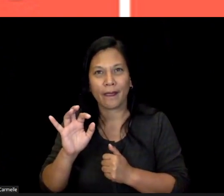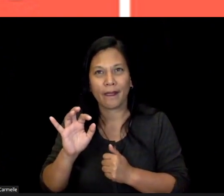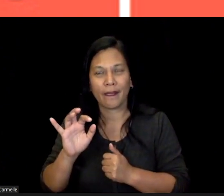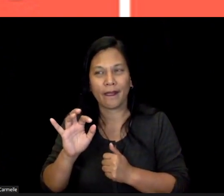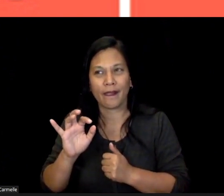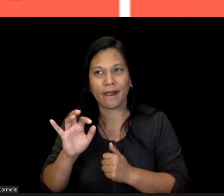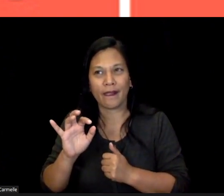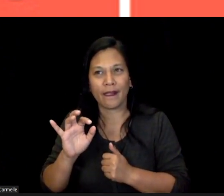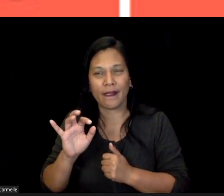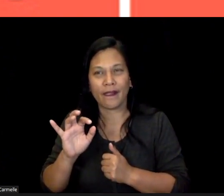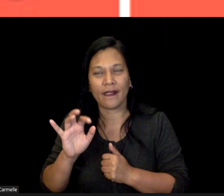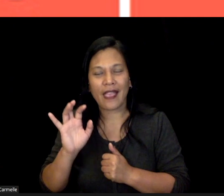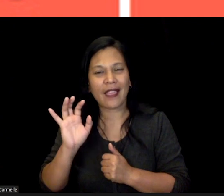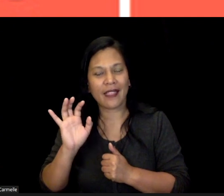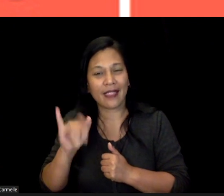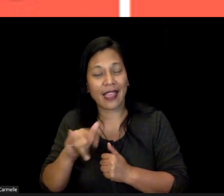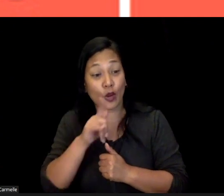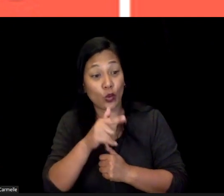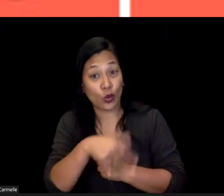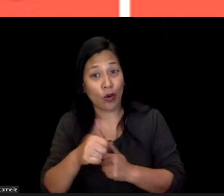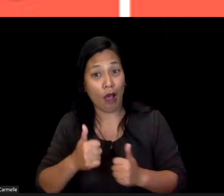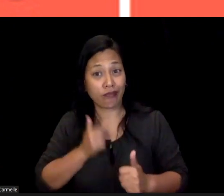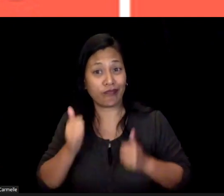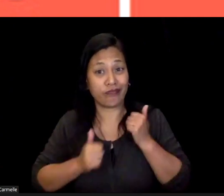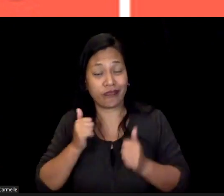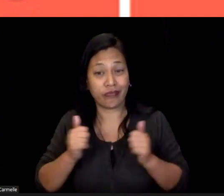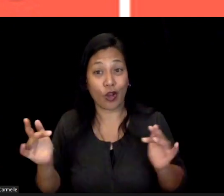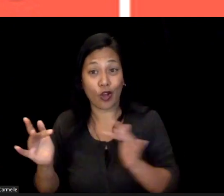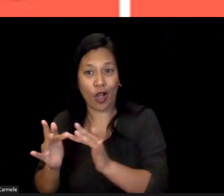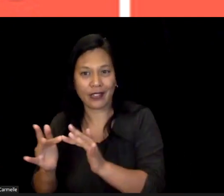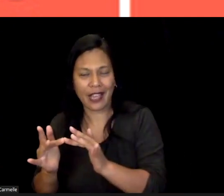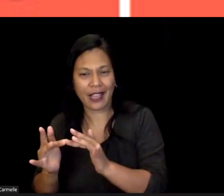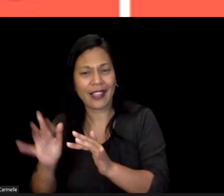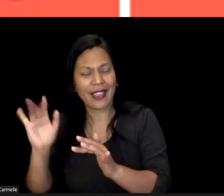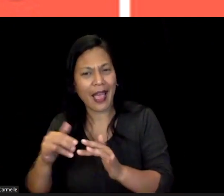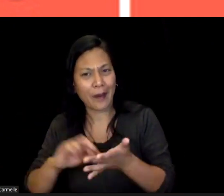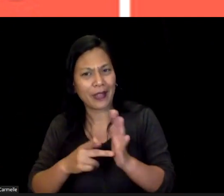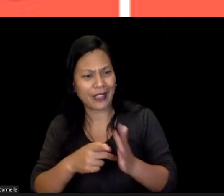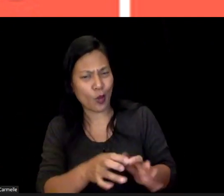Um, separates those from others, right? Is people really having the ability to go up and say, Hey, how are you?